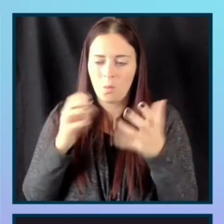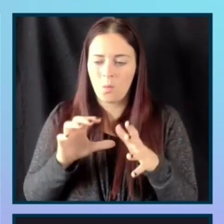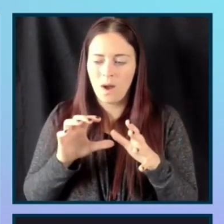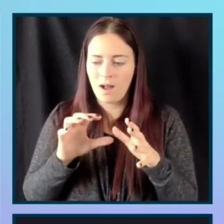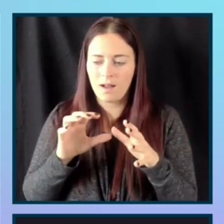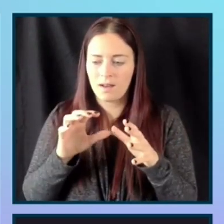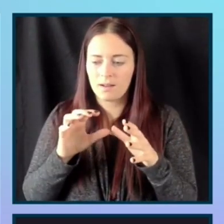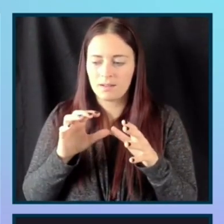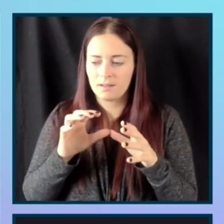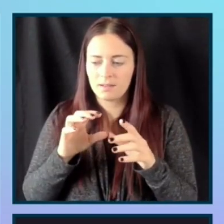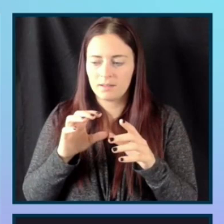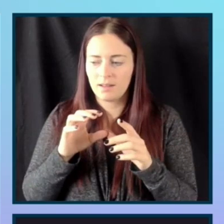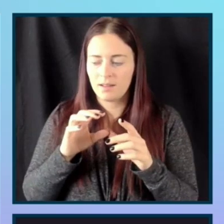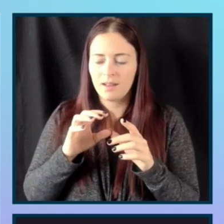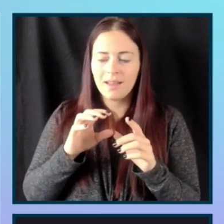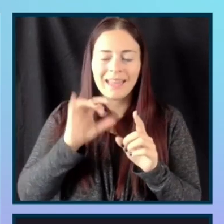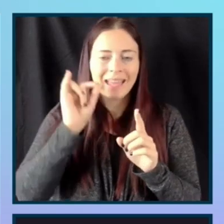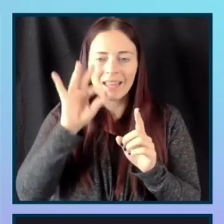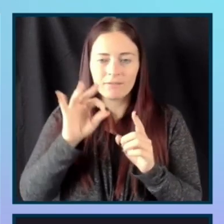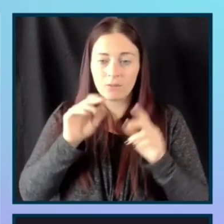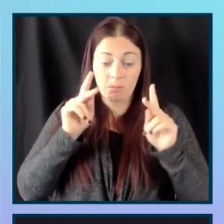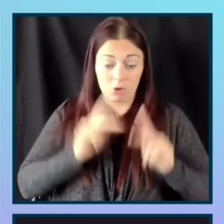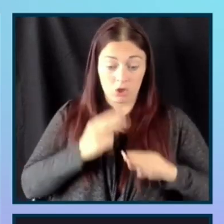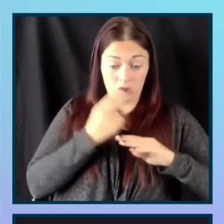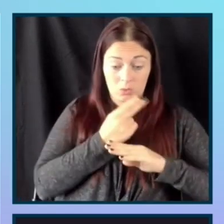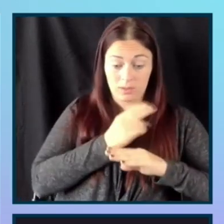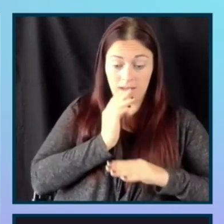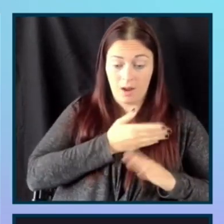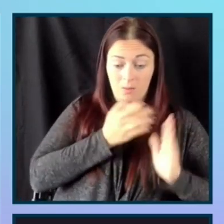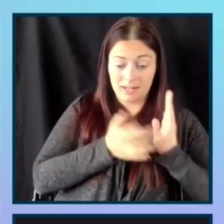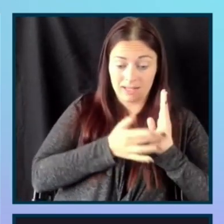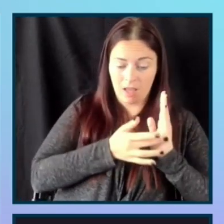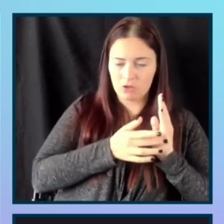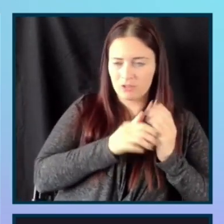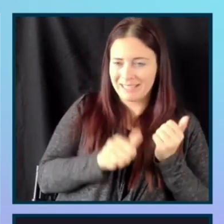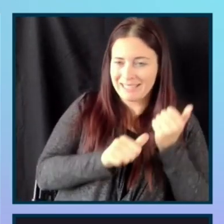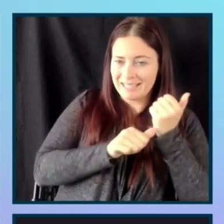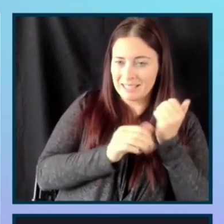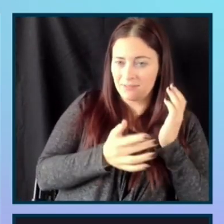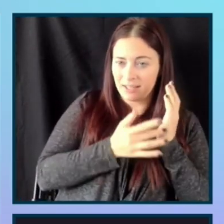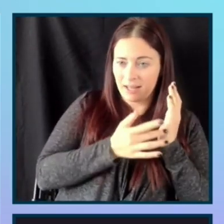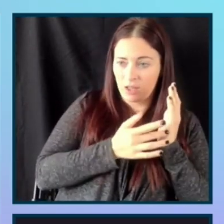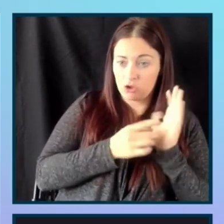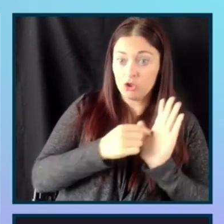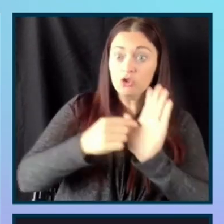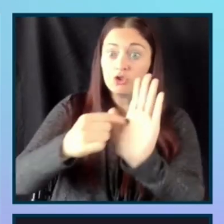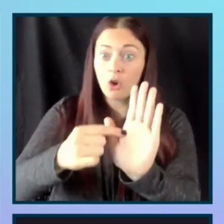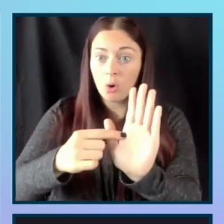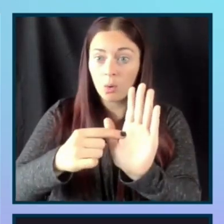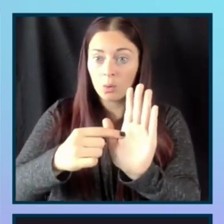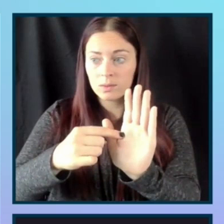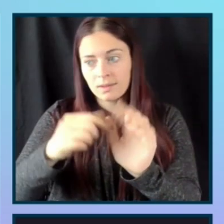is using assistive technology, without the user's consent. And that the web platform albeit must be accessible